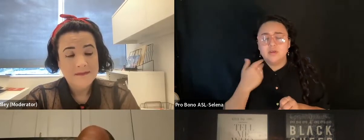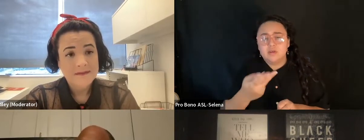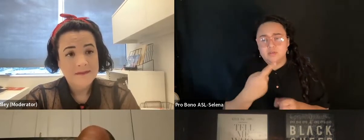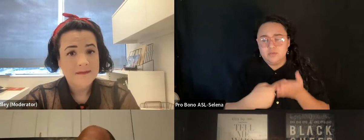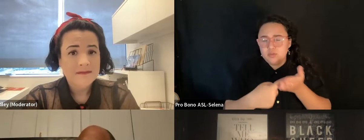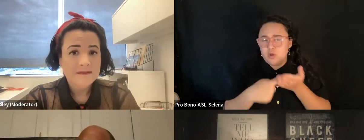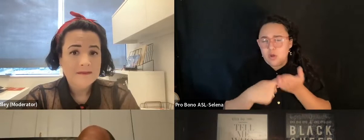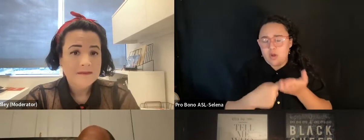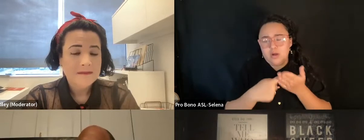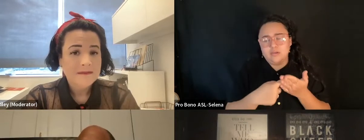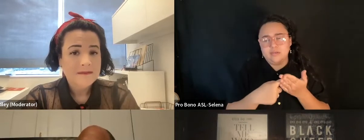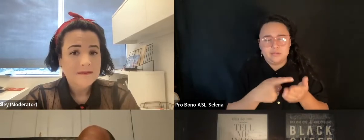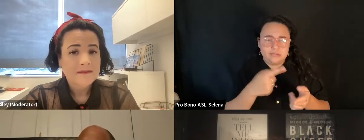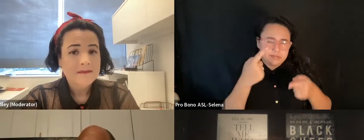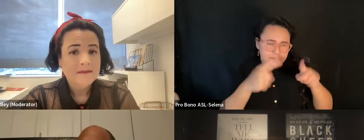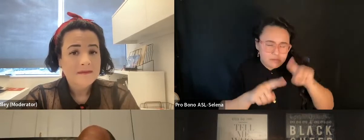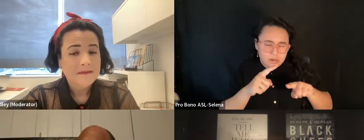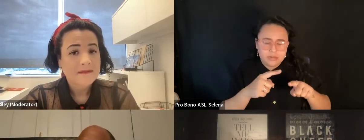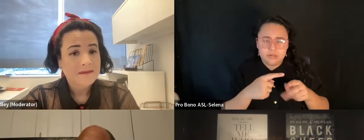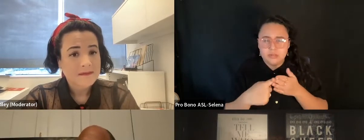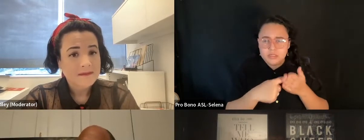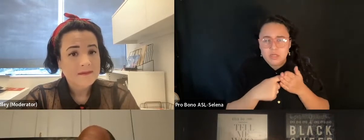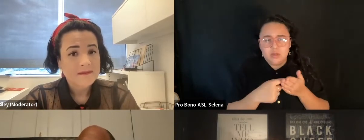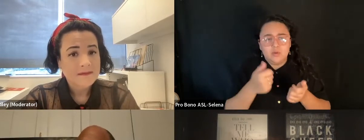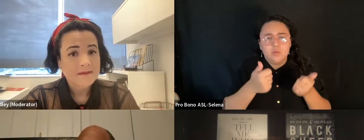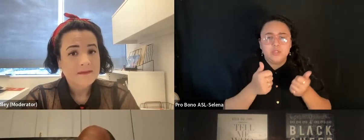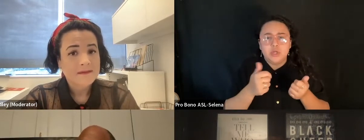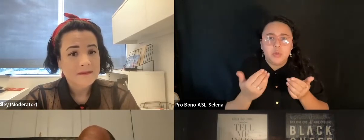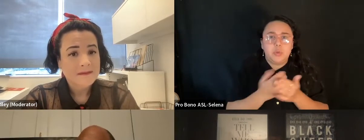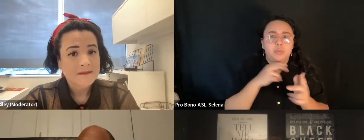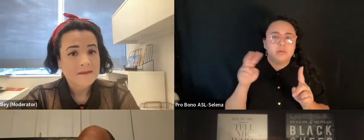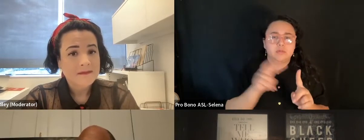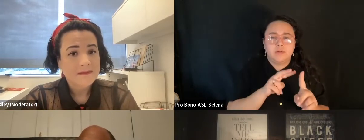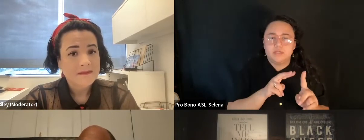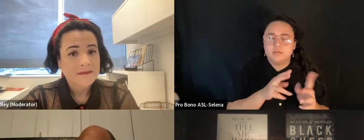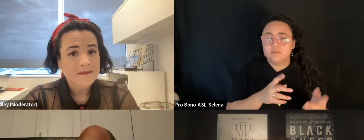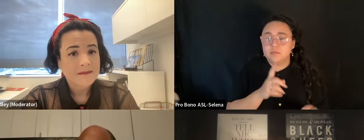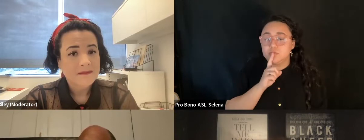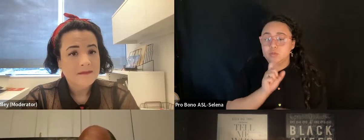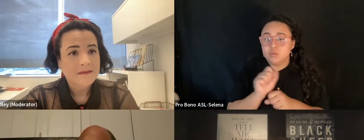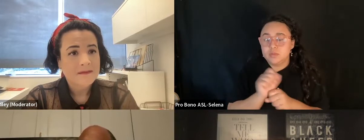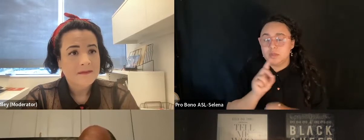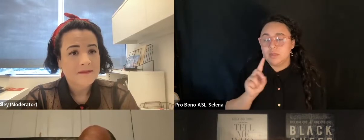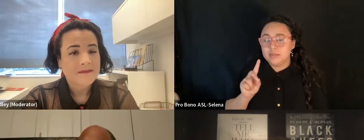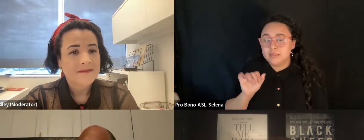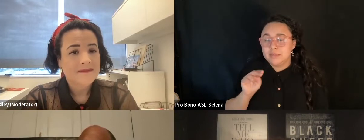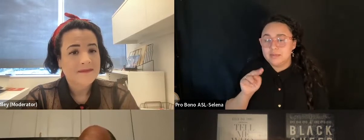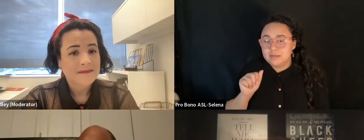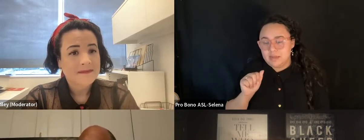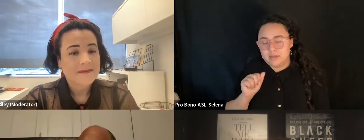The truth is this is the Diana story is one of the most told and retold stories probably in the last 20 or 30 years.